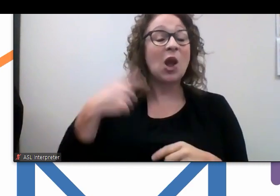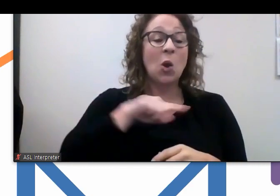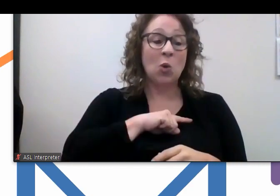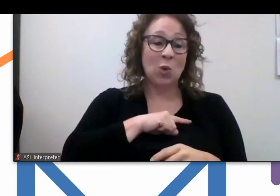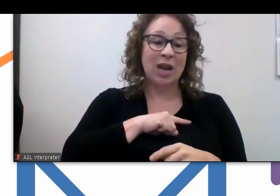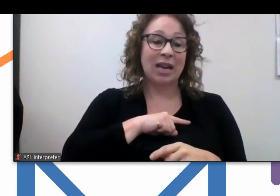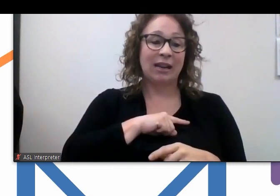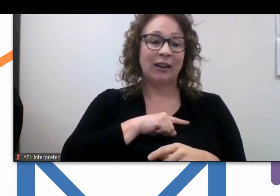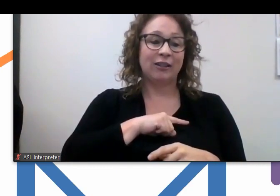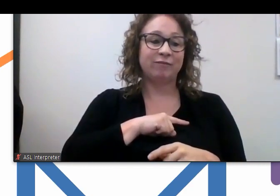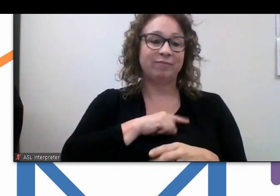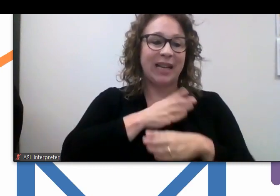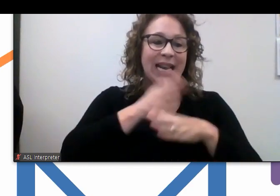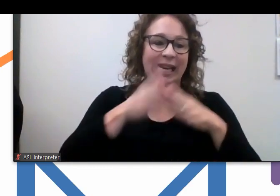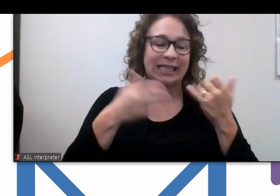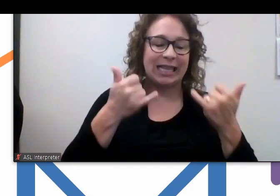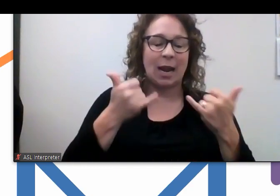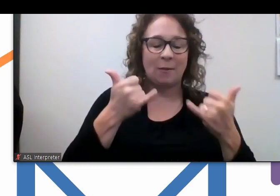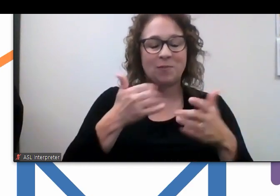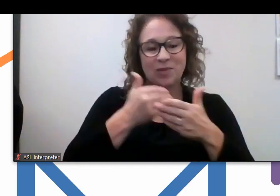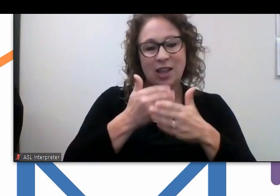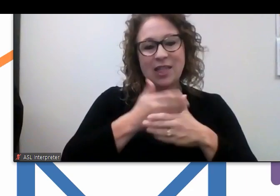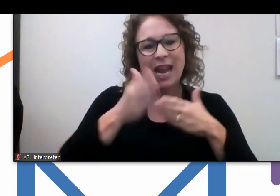I do want to encourage everybody to stay in touch with us.